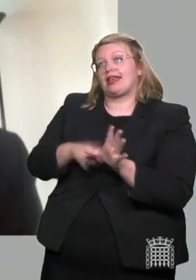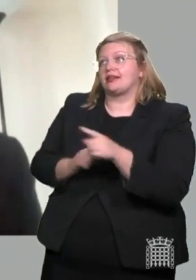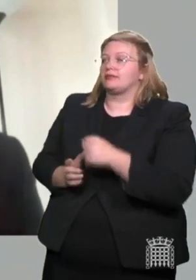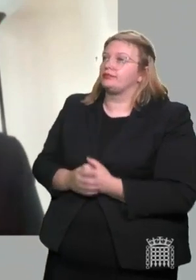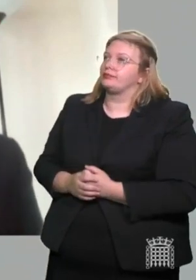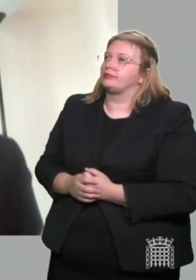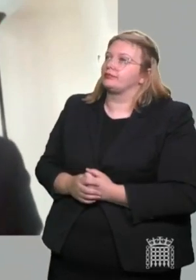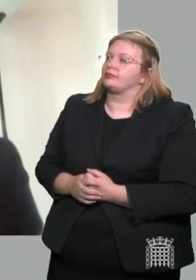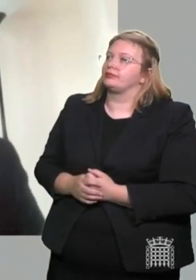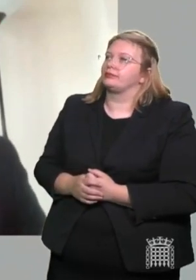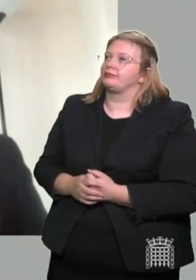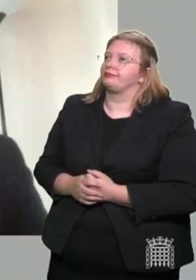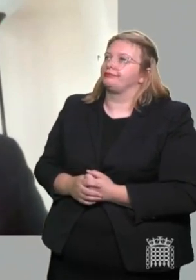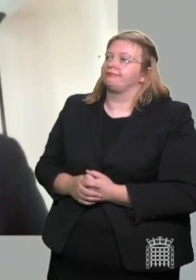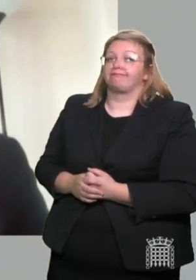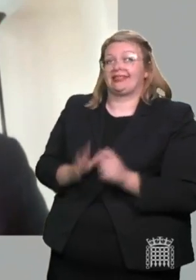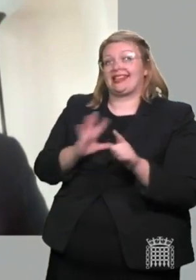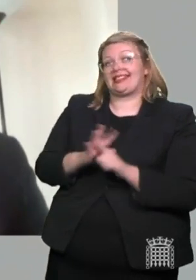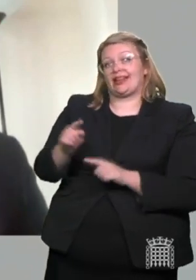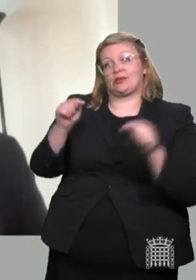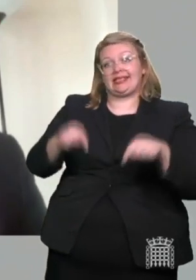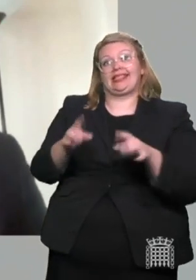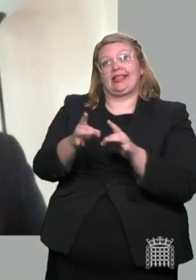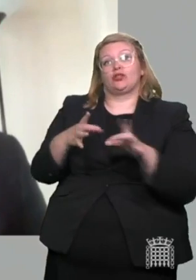Next week, residents here in Nottinghamshire will go out to vote for the first time since